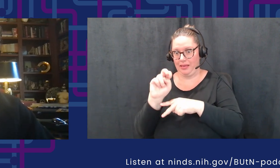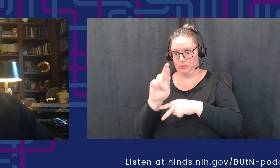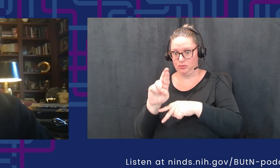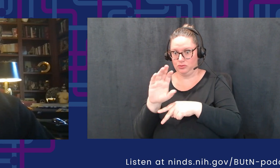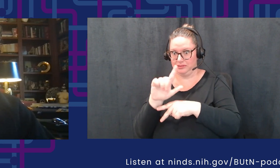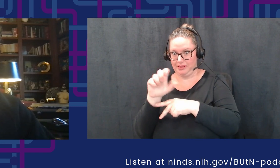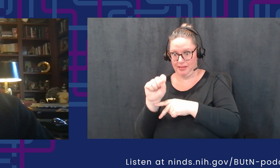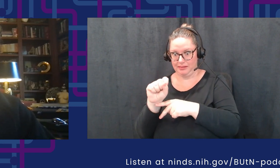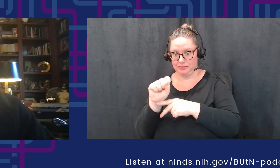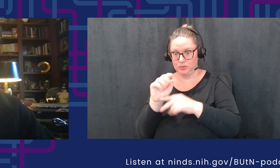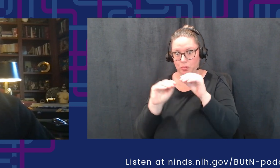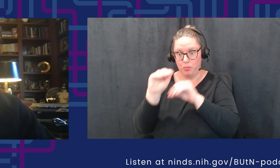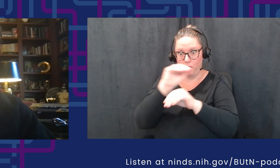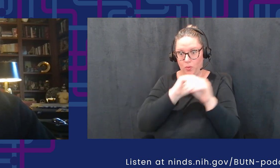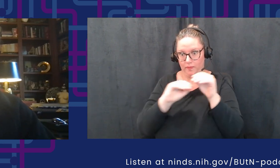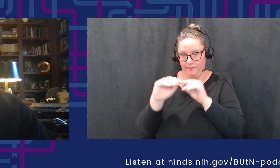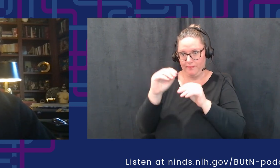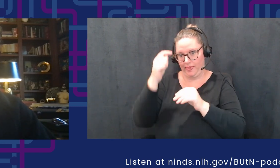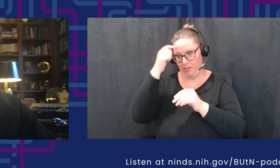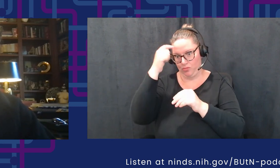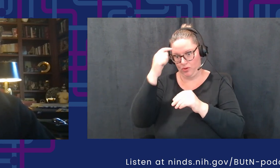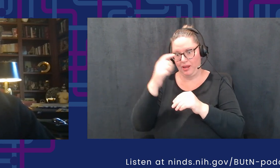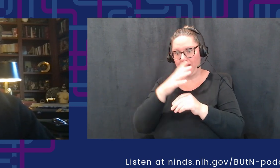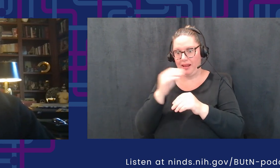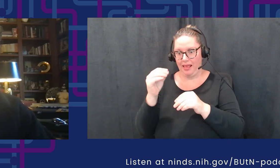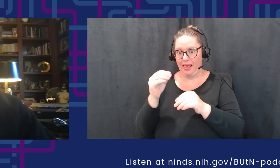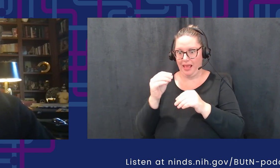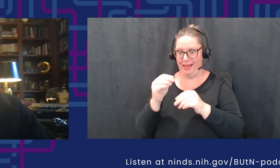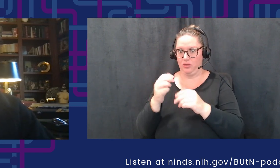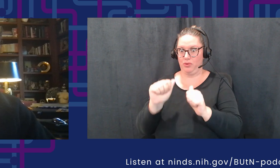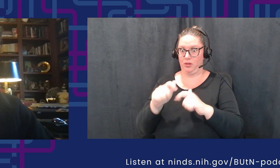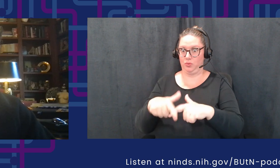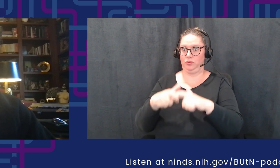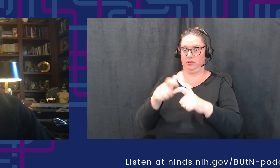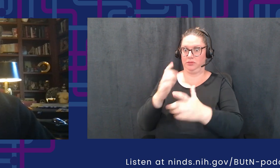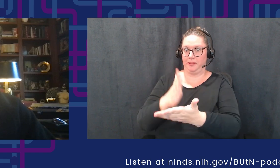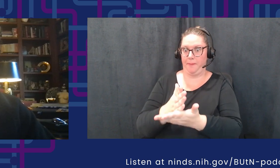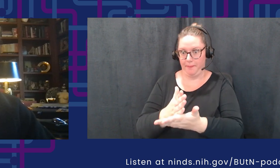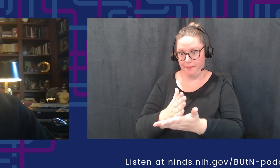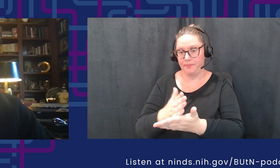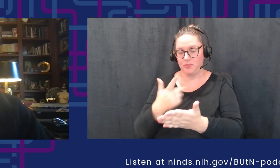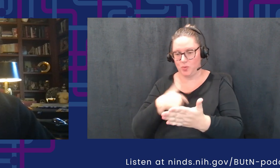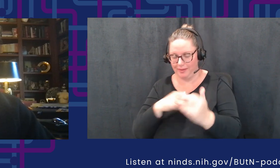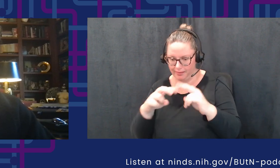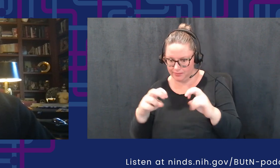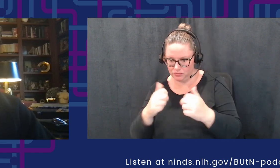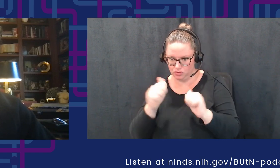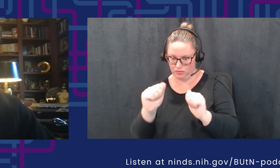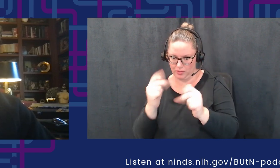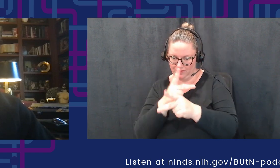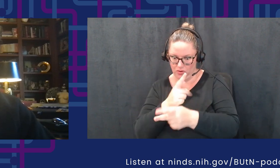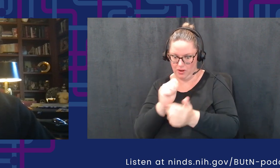move all over the brain and put brakes on them so that way we can find ways to treat patients with brain cancer.